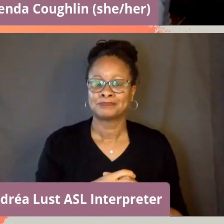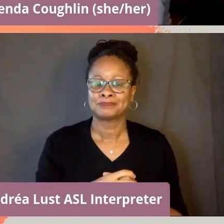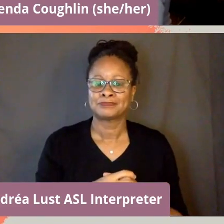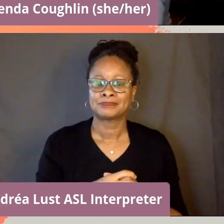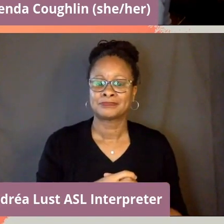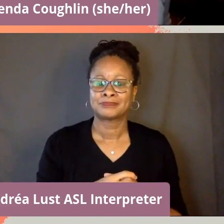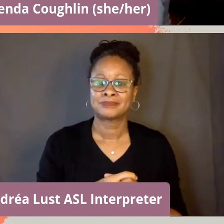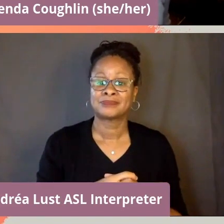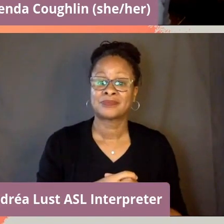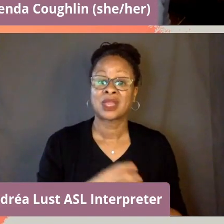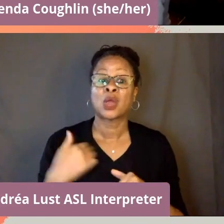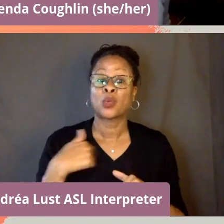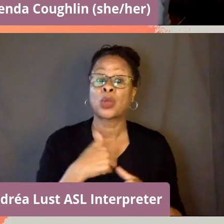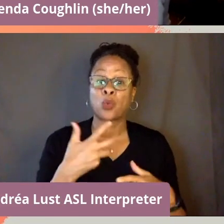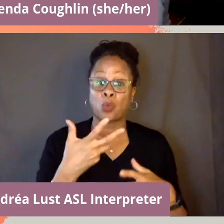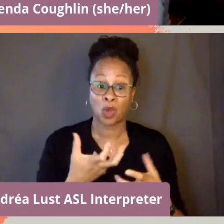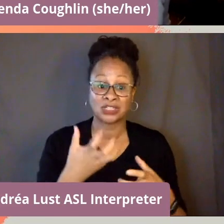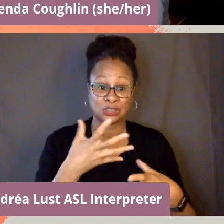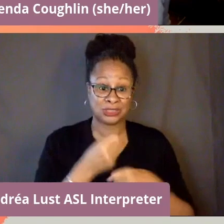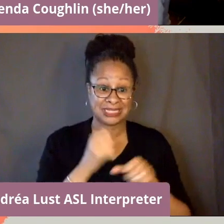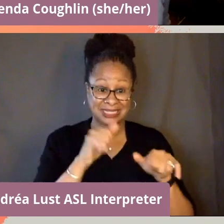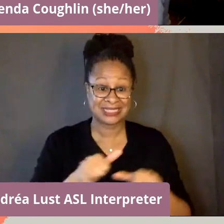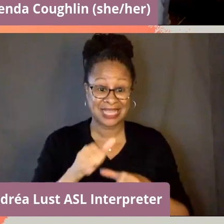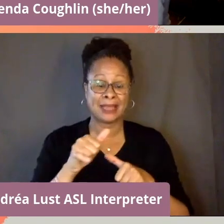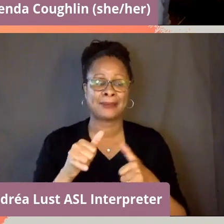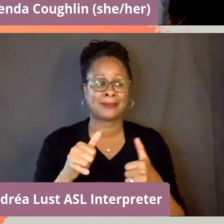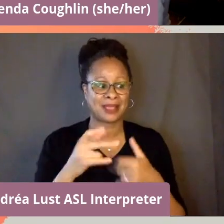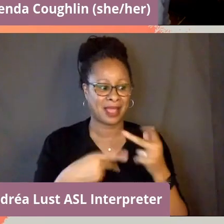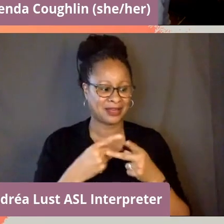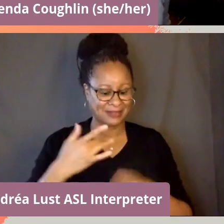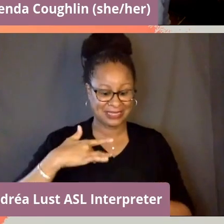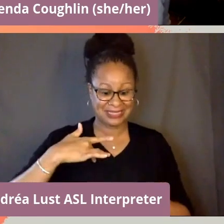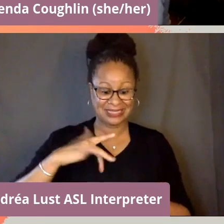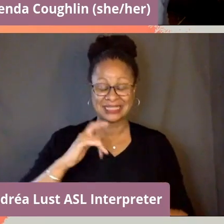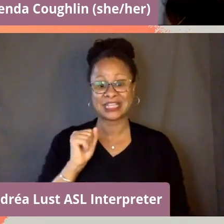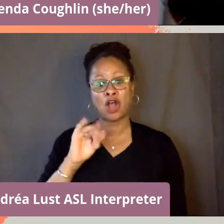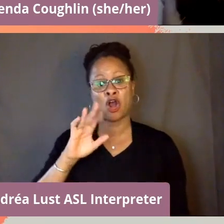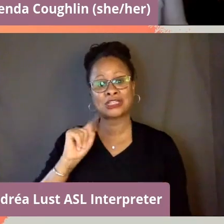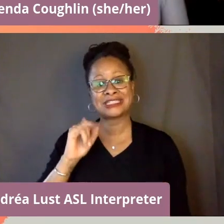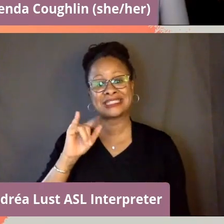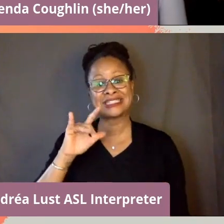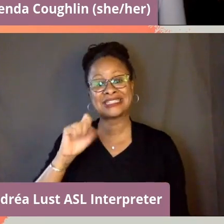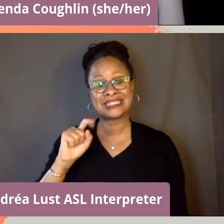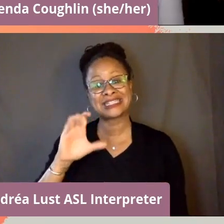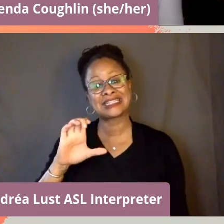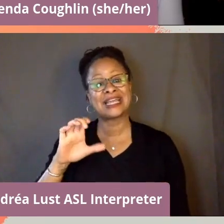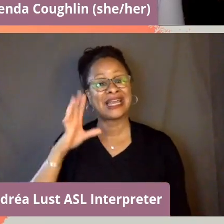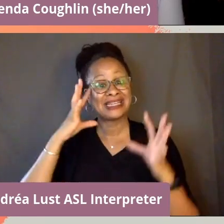wanted to take the same kind of sense of artistic intent and art to what we were doing there.